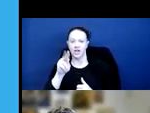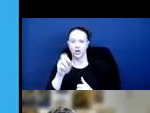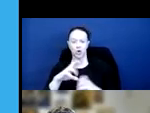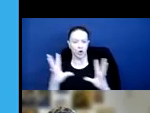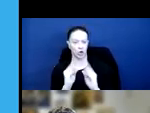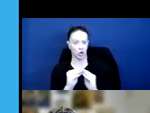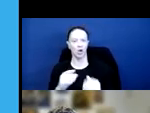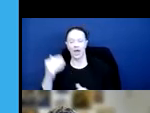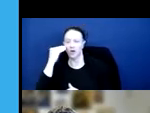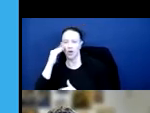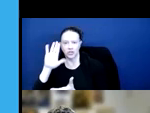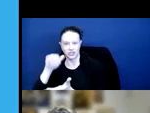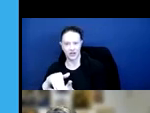health equity, practices and policies.